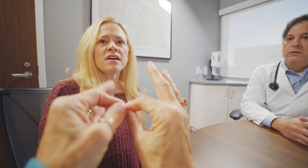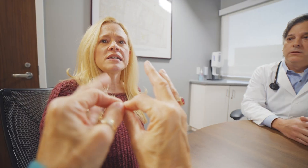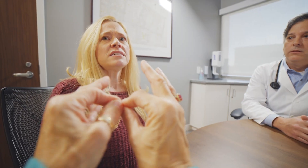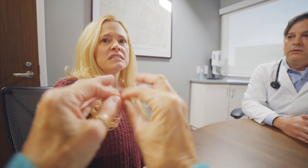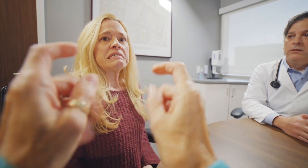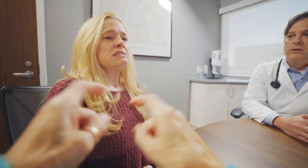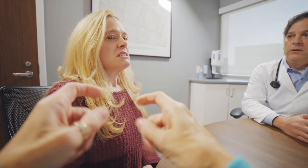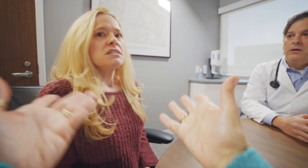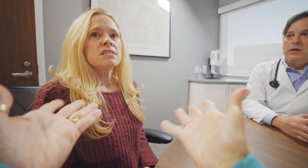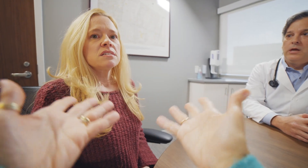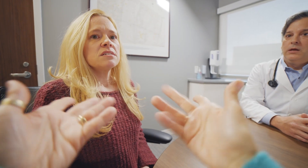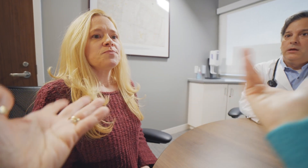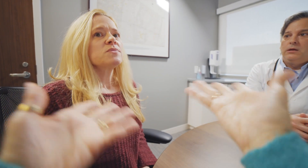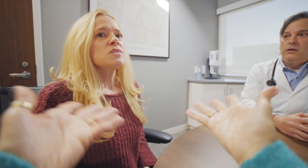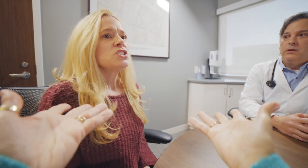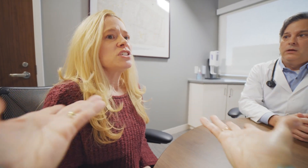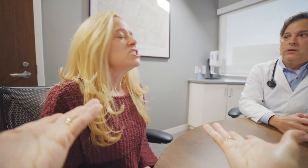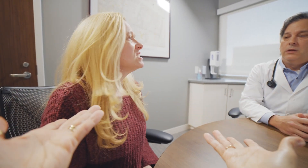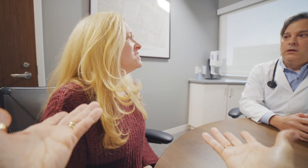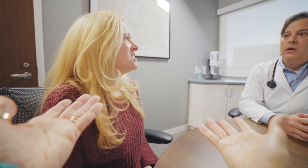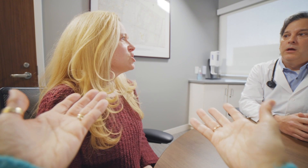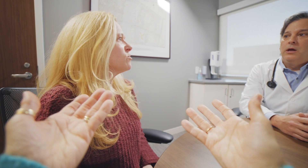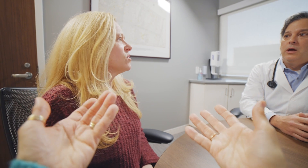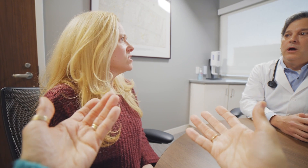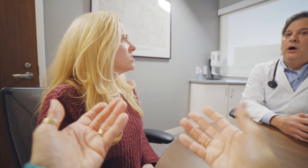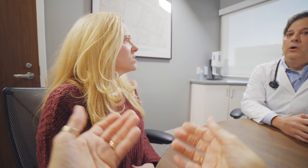likely because they lack the tools to do their job well